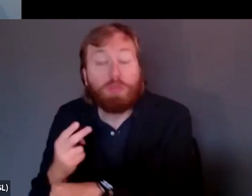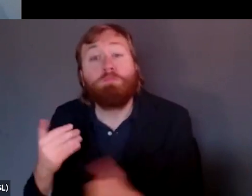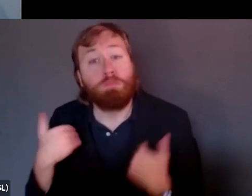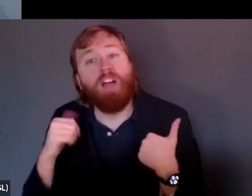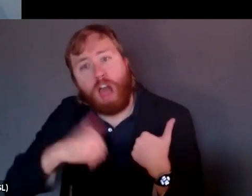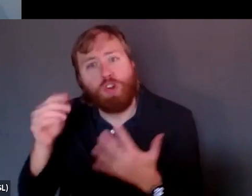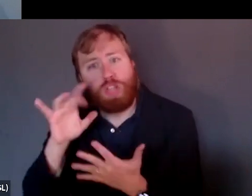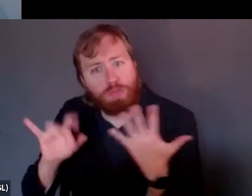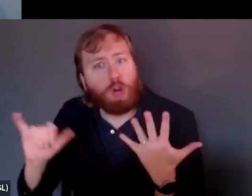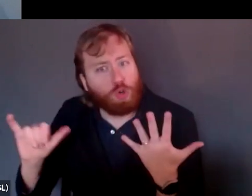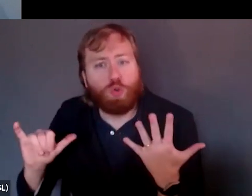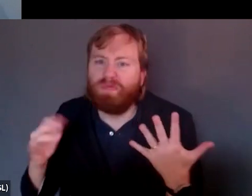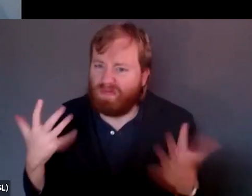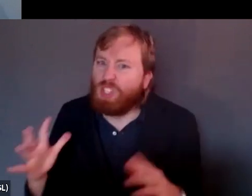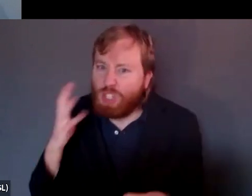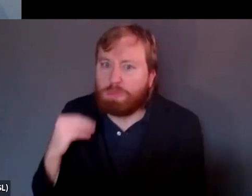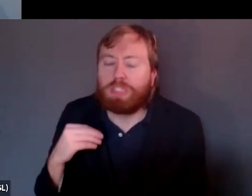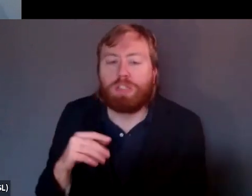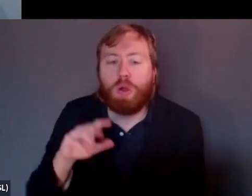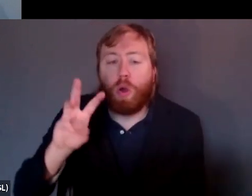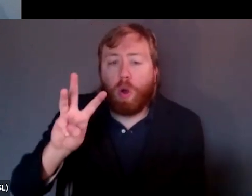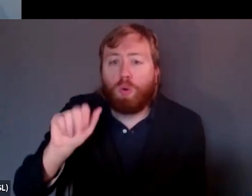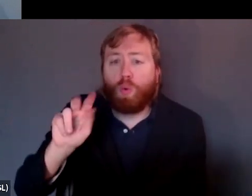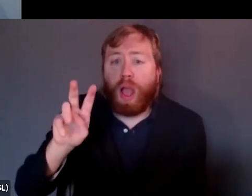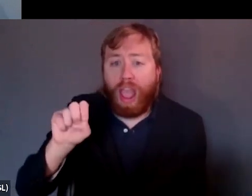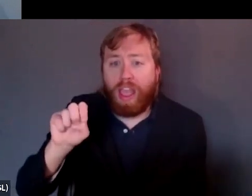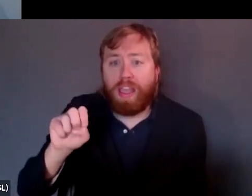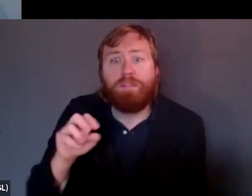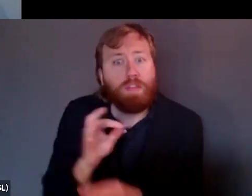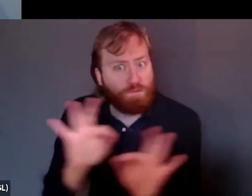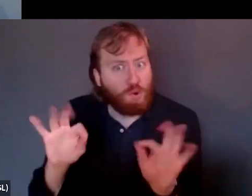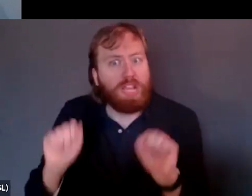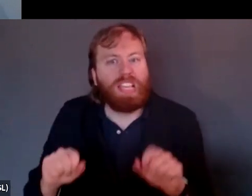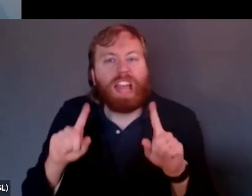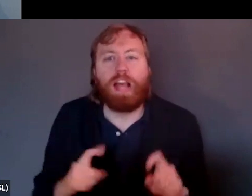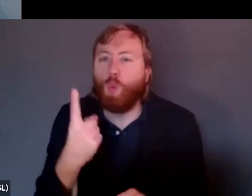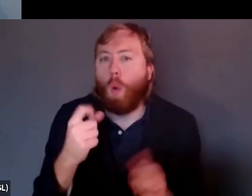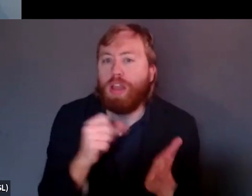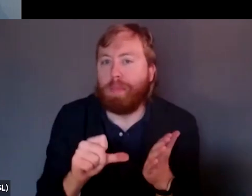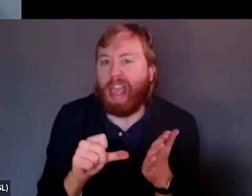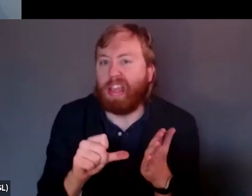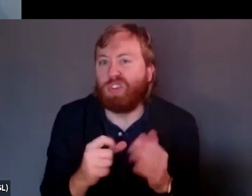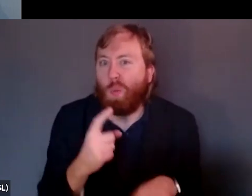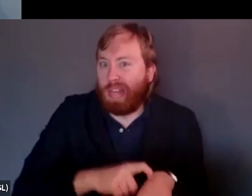Wave is a free tool that you can test one page at a time, so that's excellent. There's a browser plugin for it.